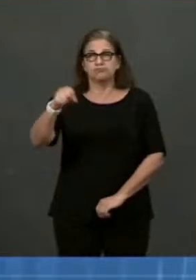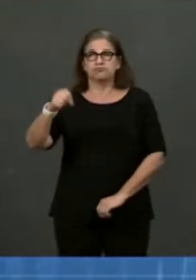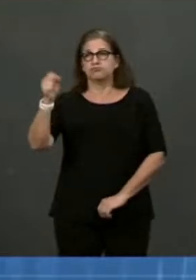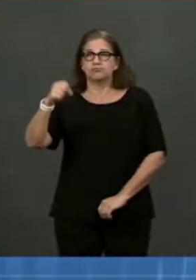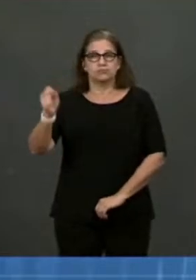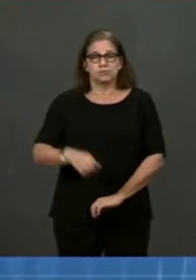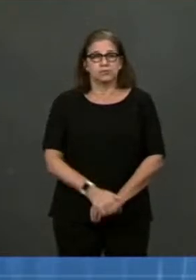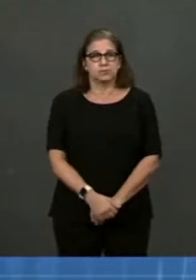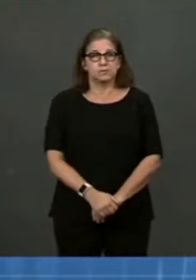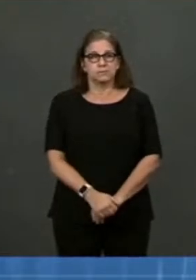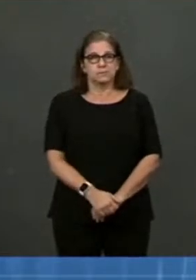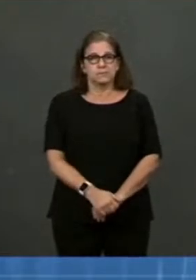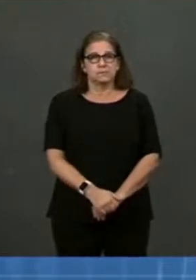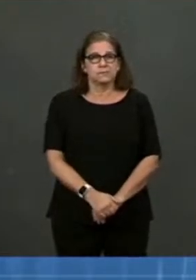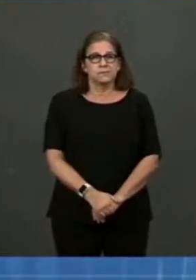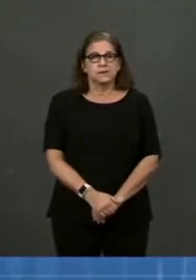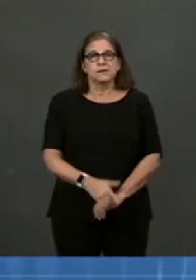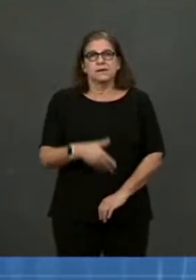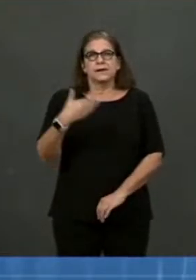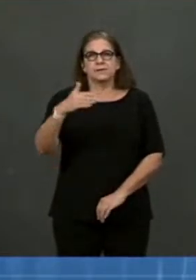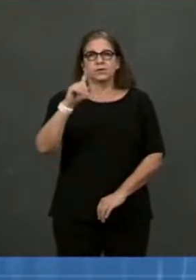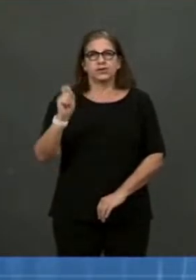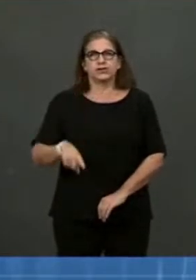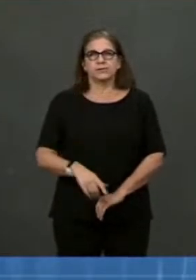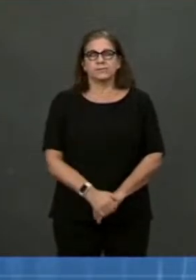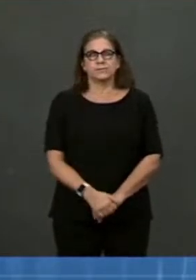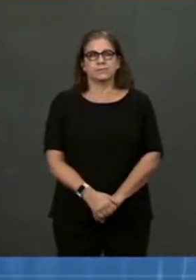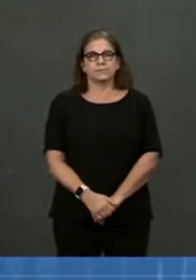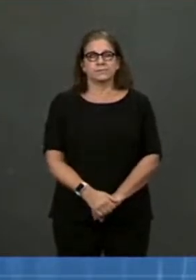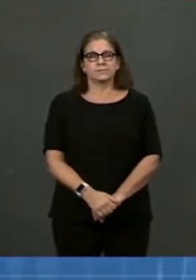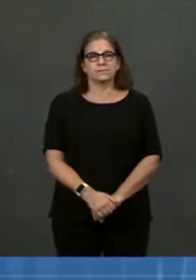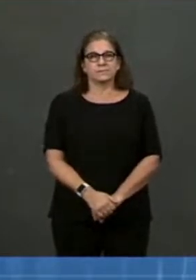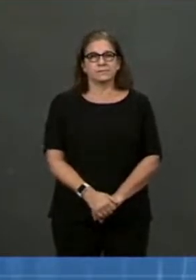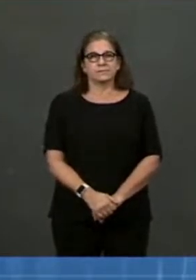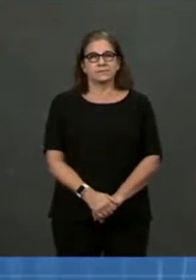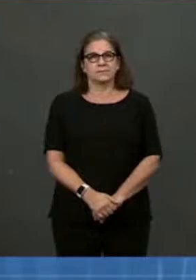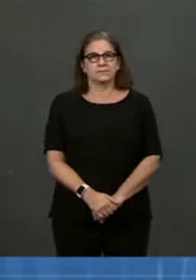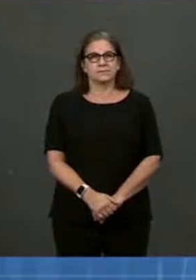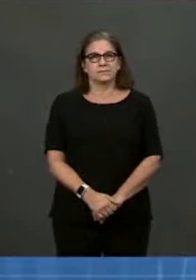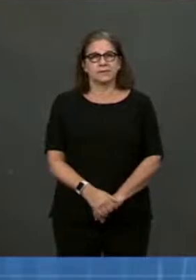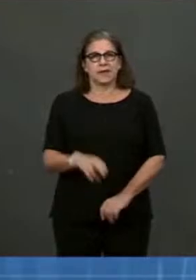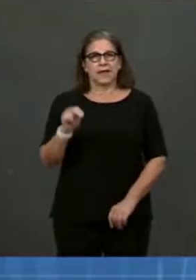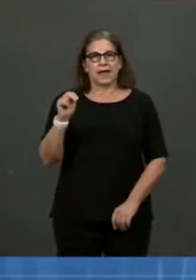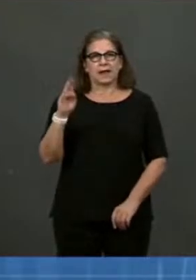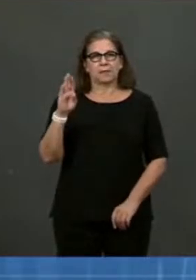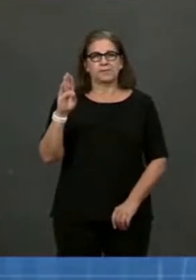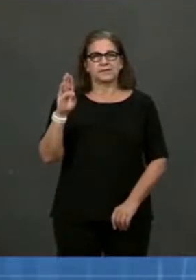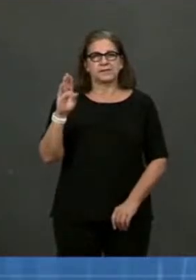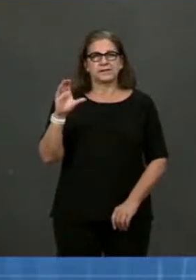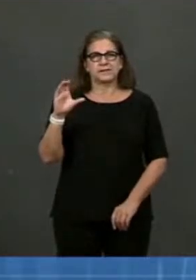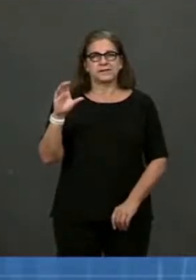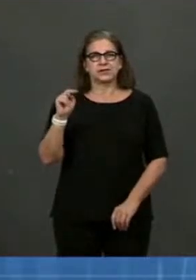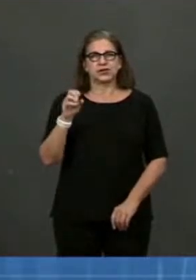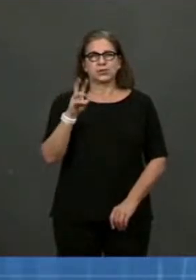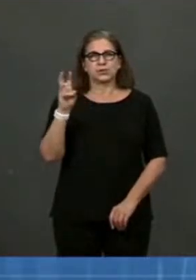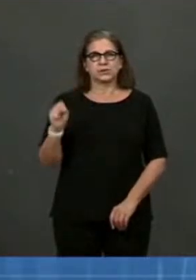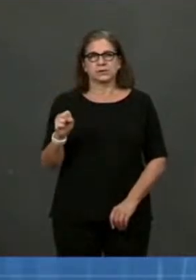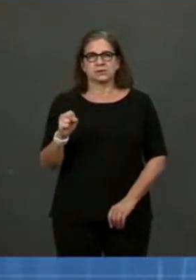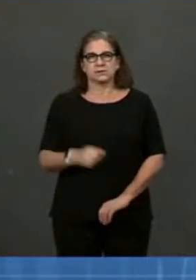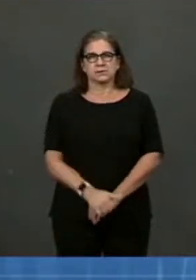YOUR BOOSTER DURING THAT PERIOD